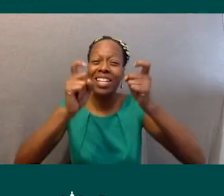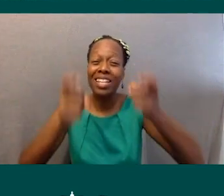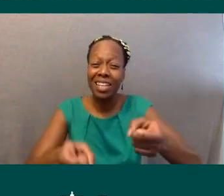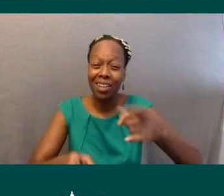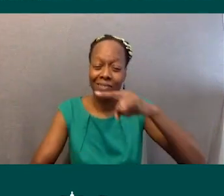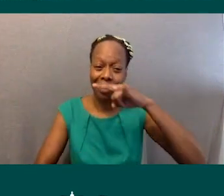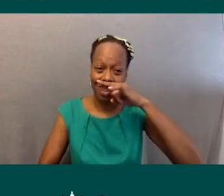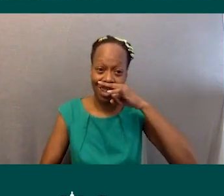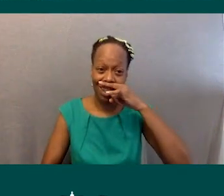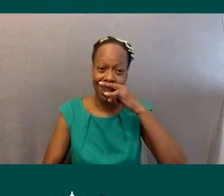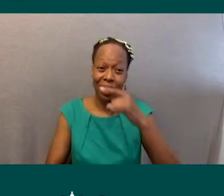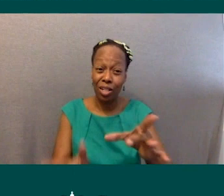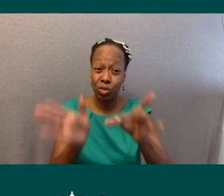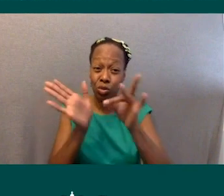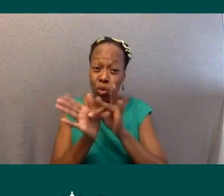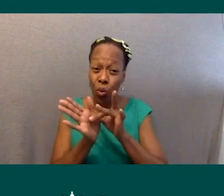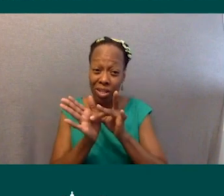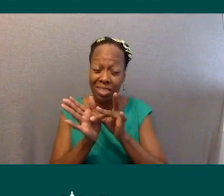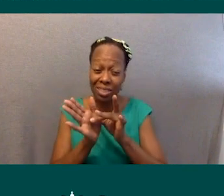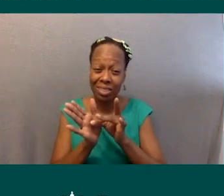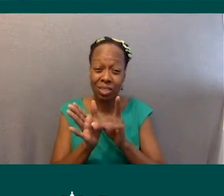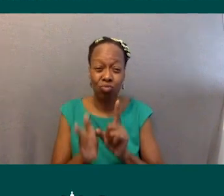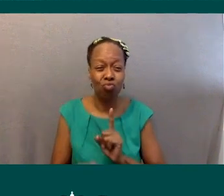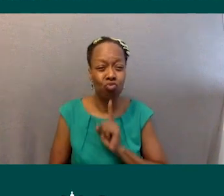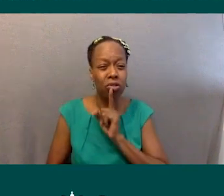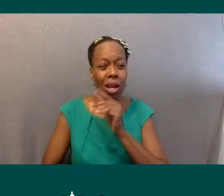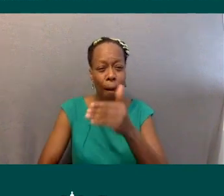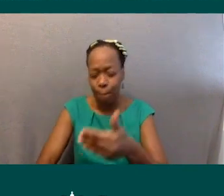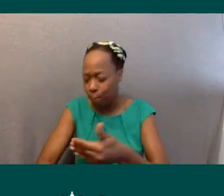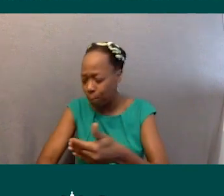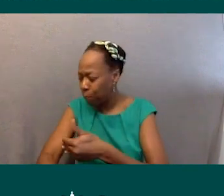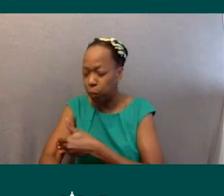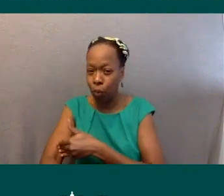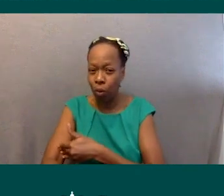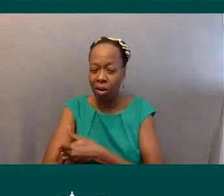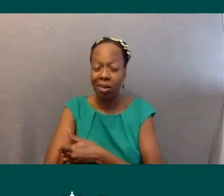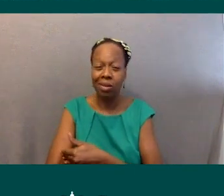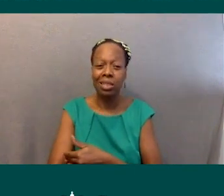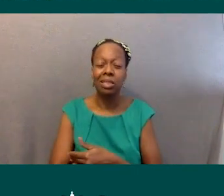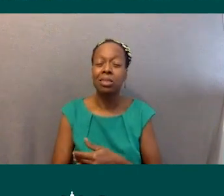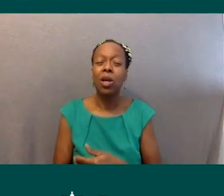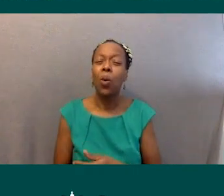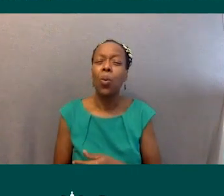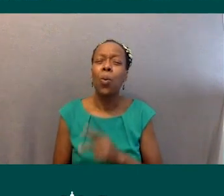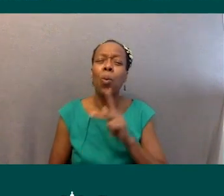is really powerful. So what kinds of things do you feel you need on your IEP?